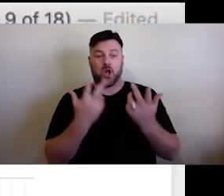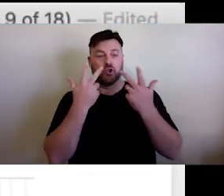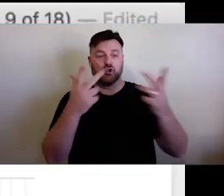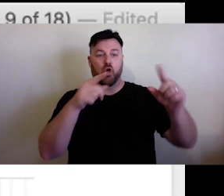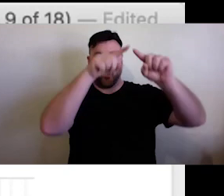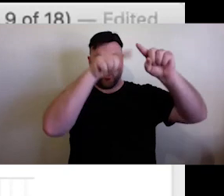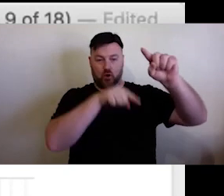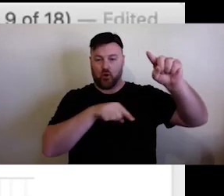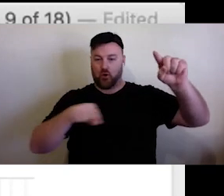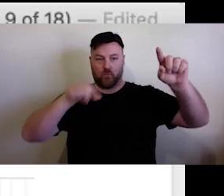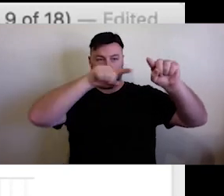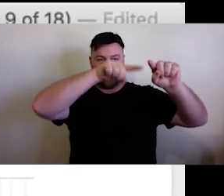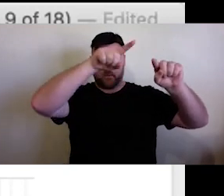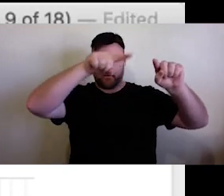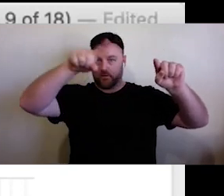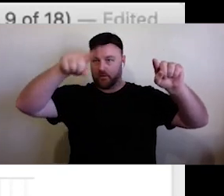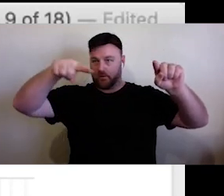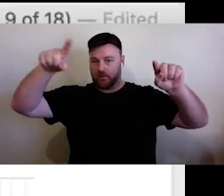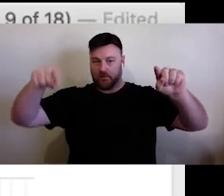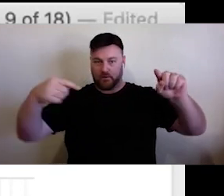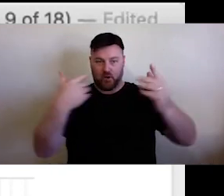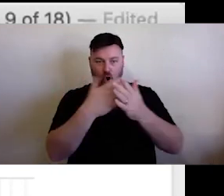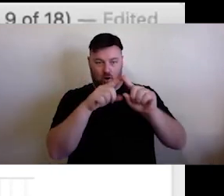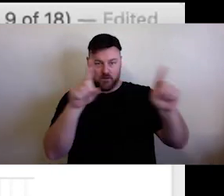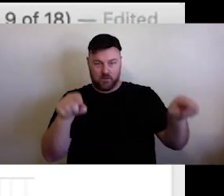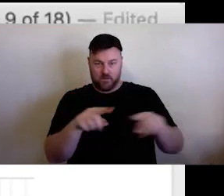120,000 people or so were actually ready and waiting for that stream